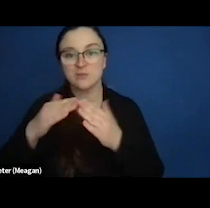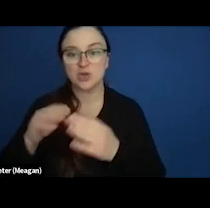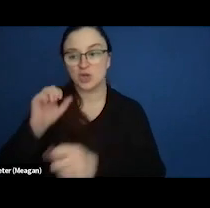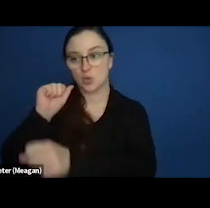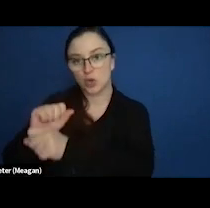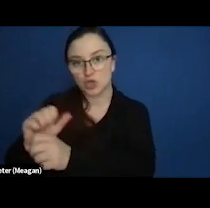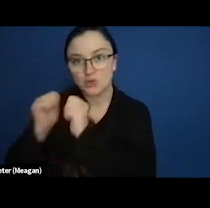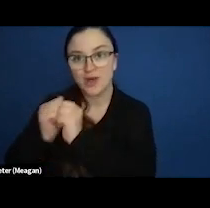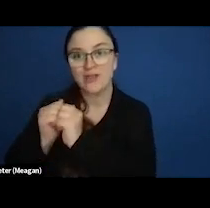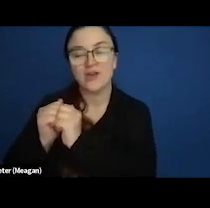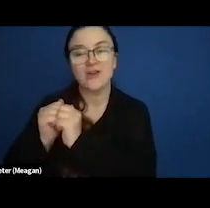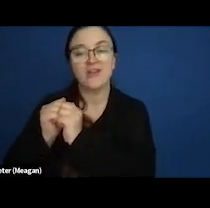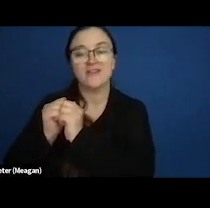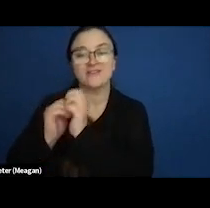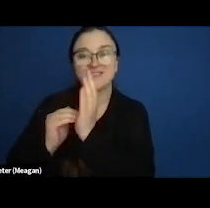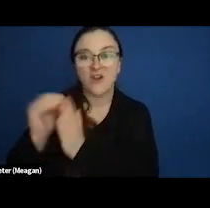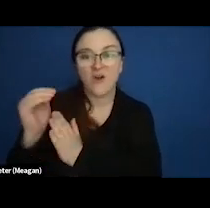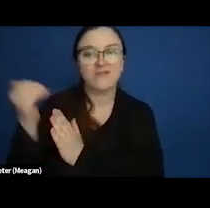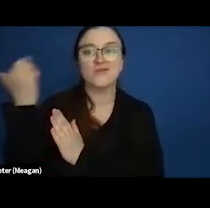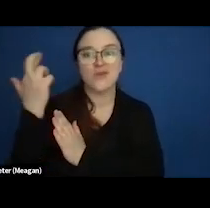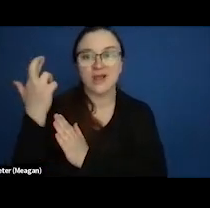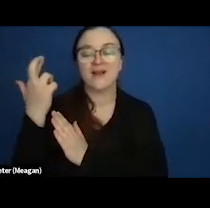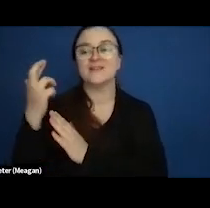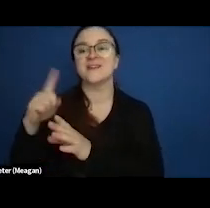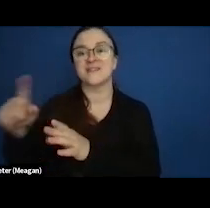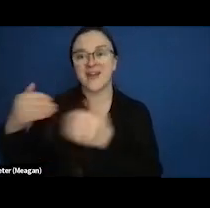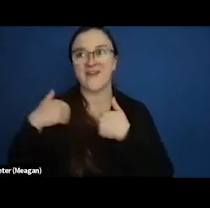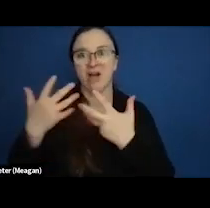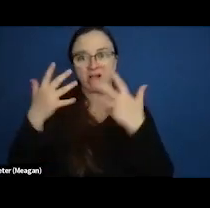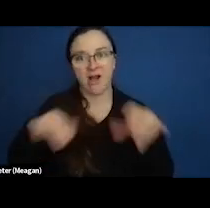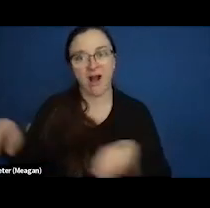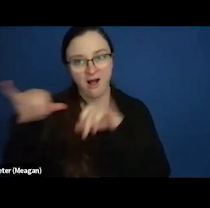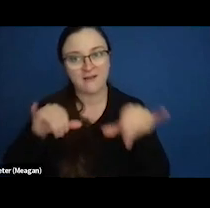they often find that they have much in common. Next slide.